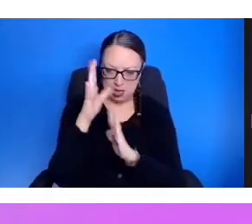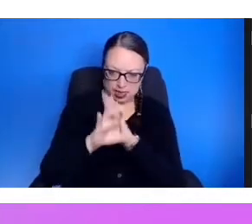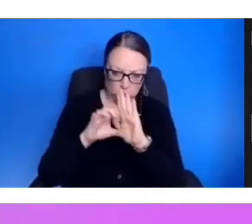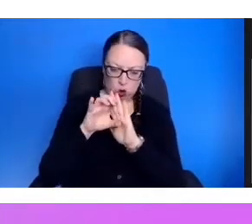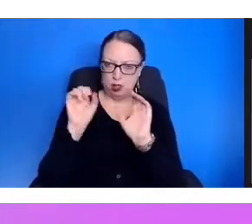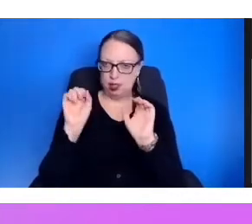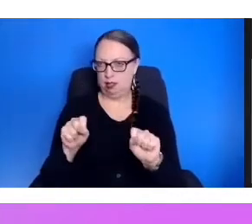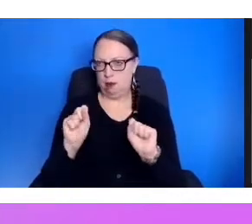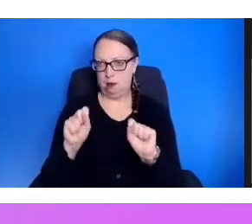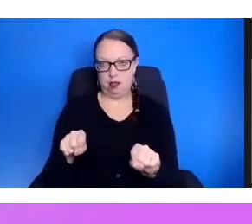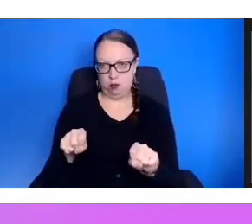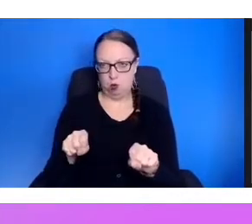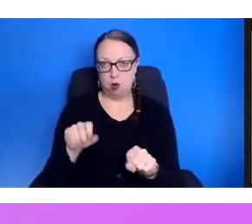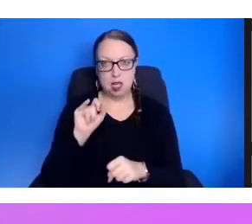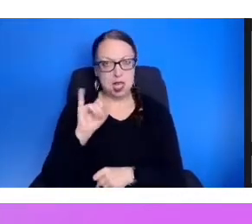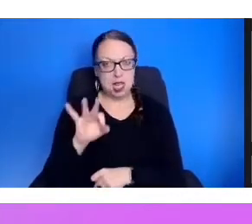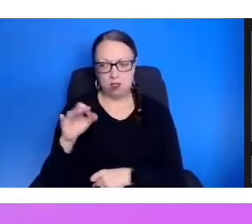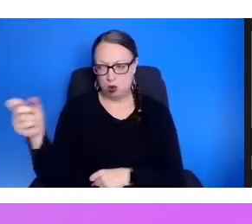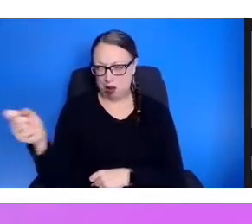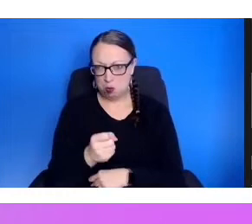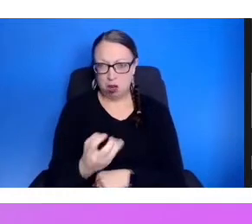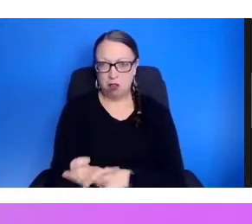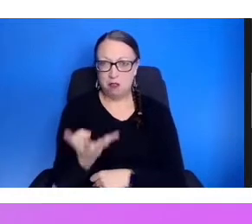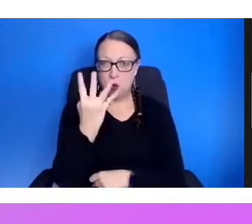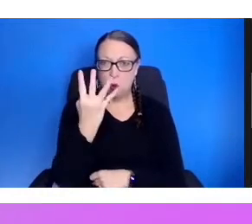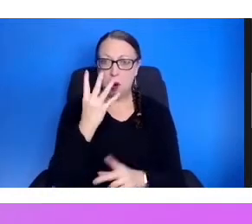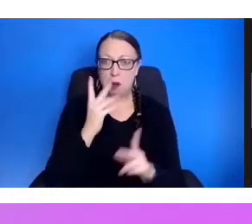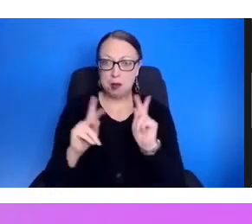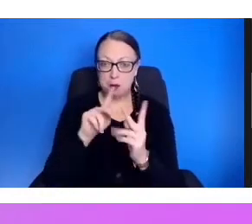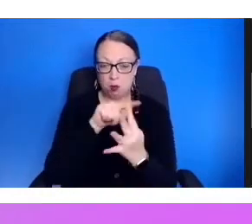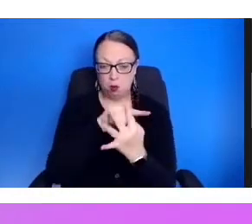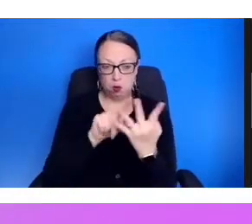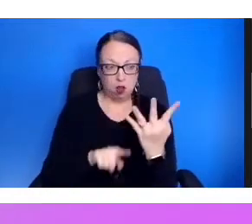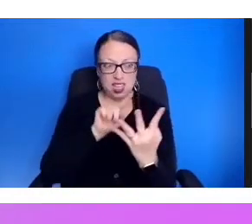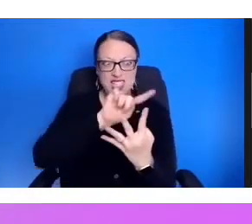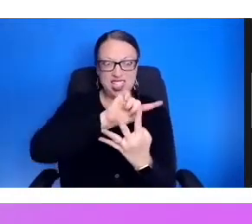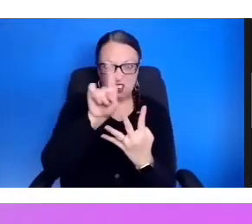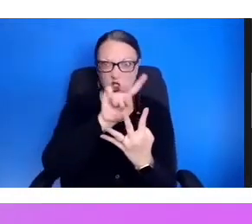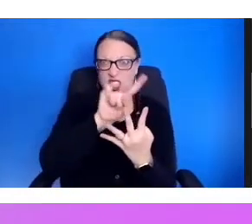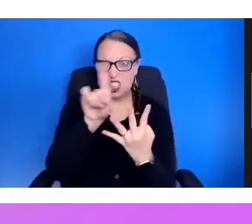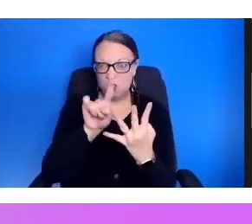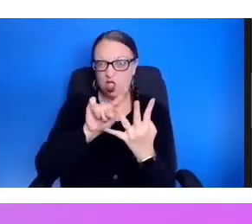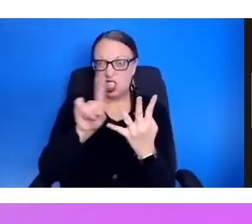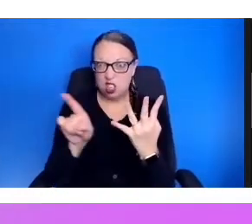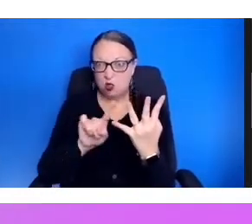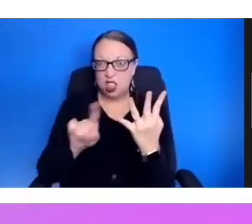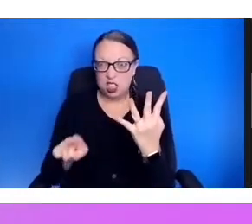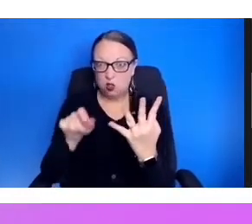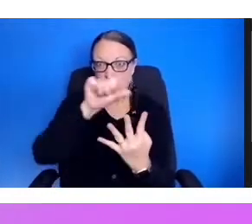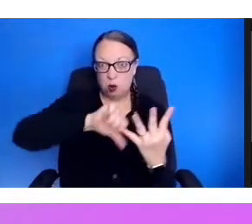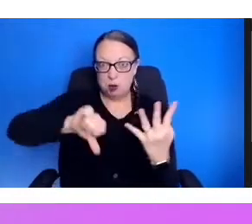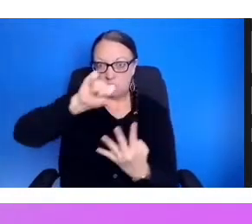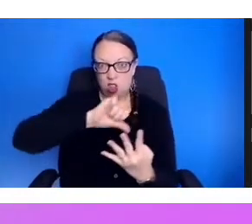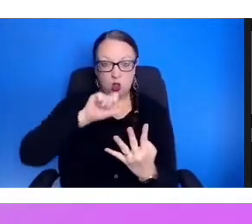If you can only bring four people in bring four people that are as different from each other as possible, so pick characteristics